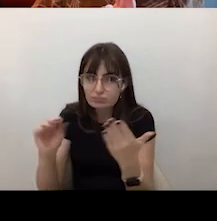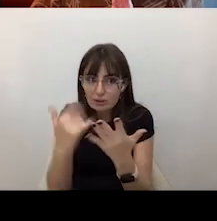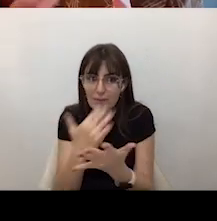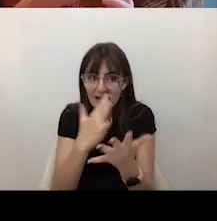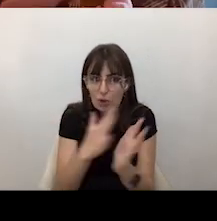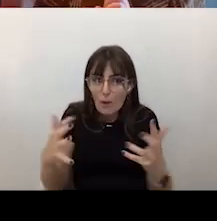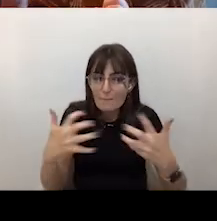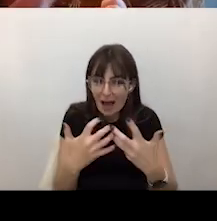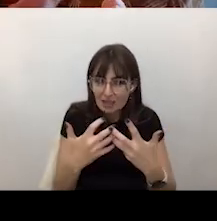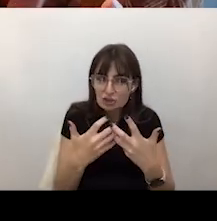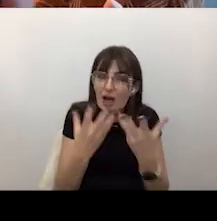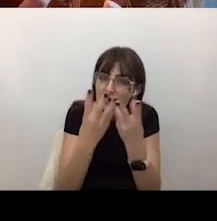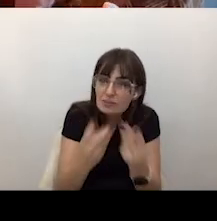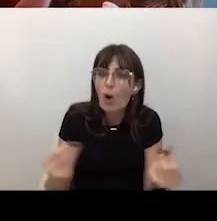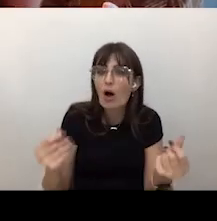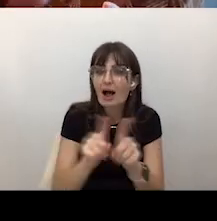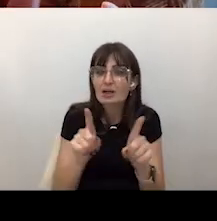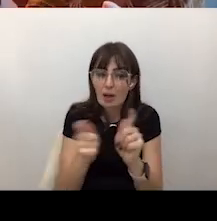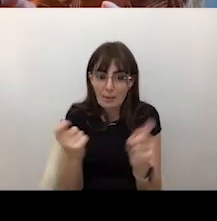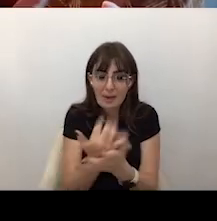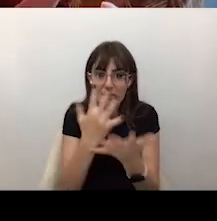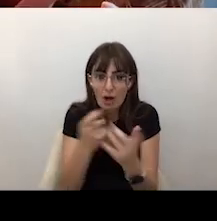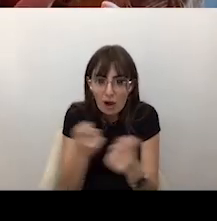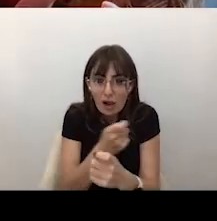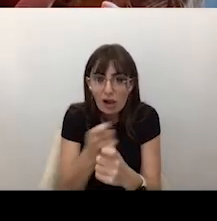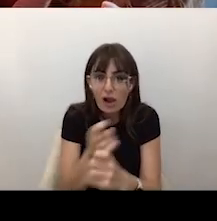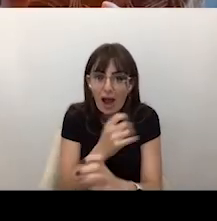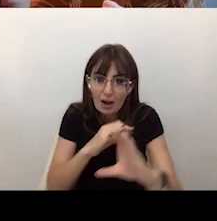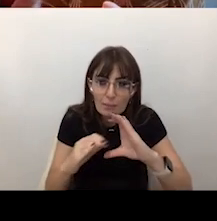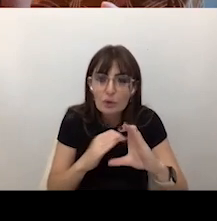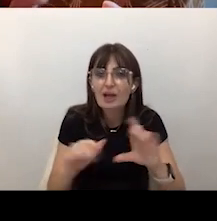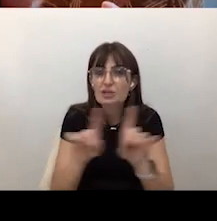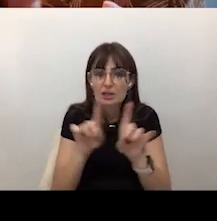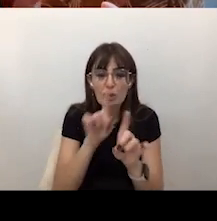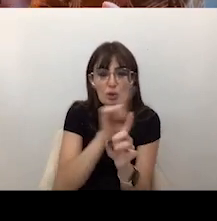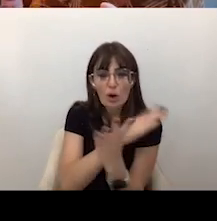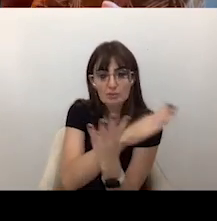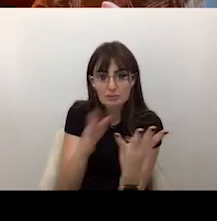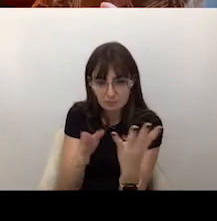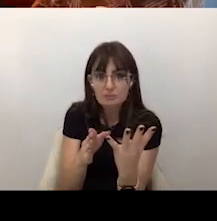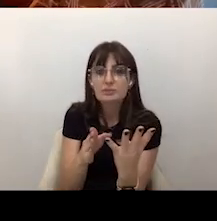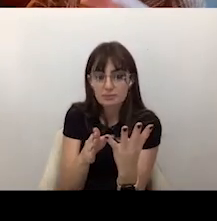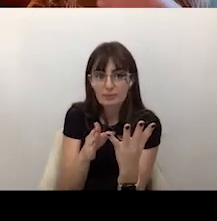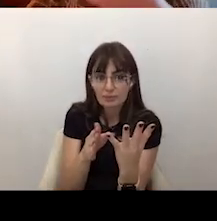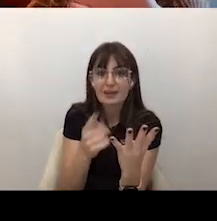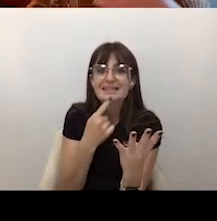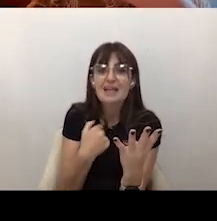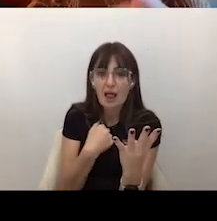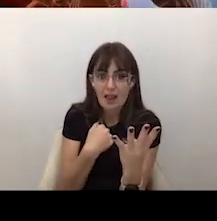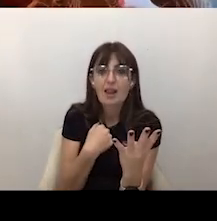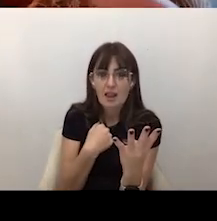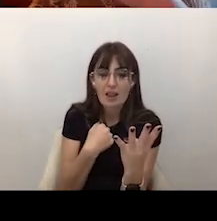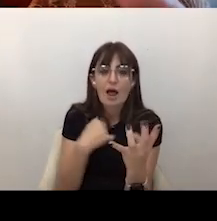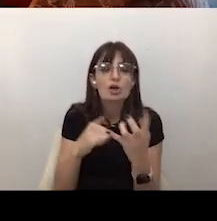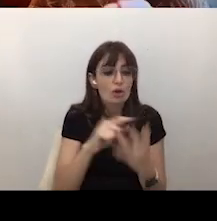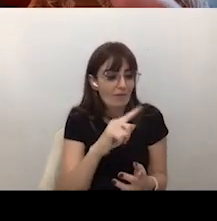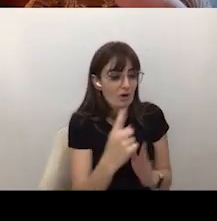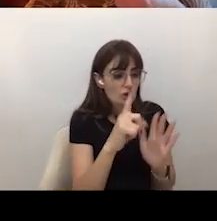And adjusting your communications to what the segment told you. If you have first attendees,